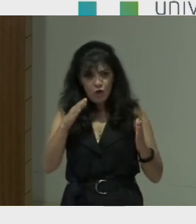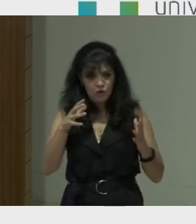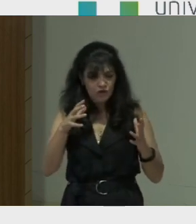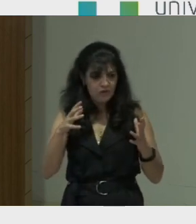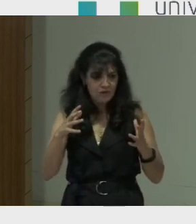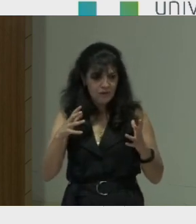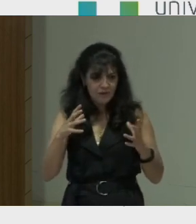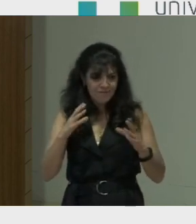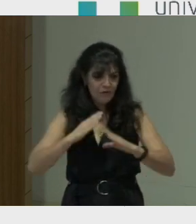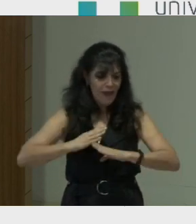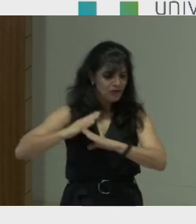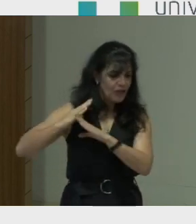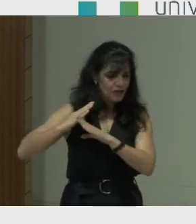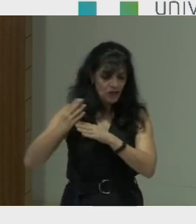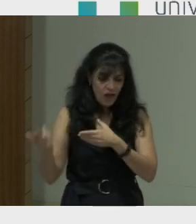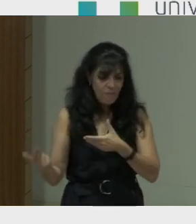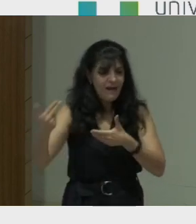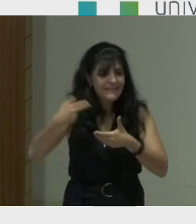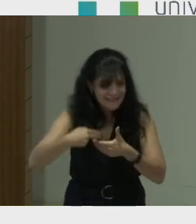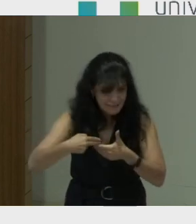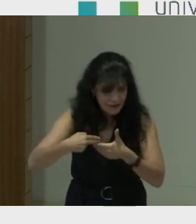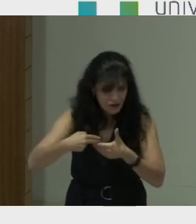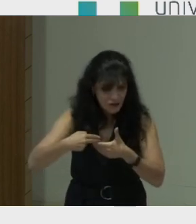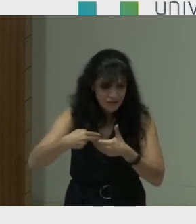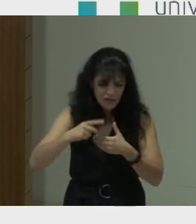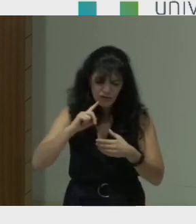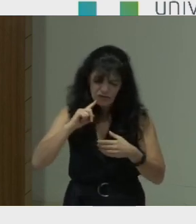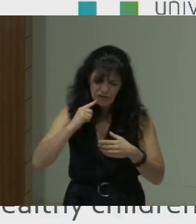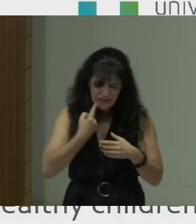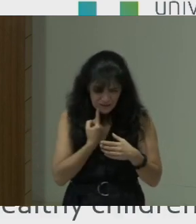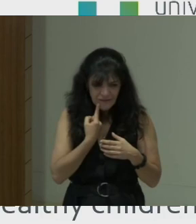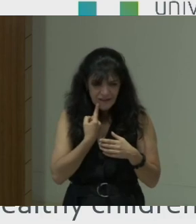and really severe developmental deficits.